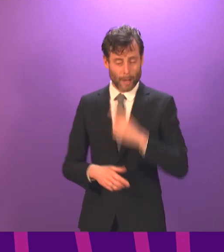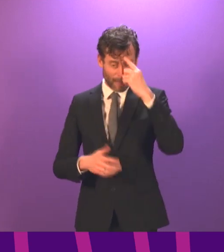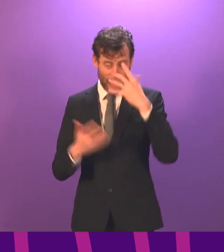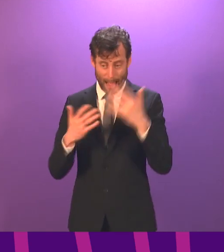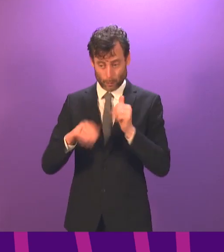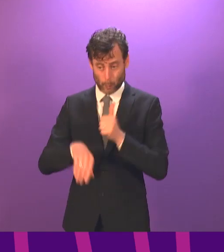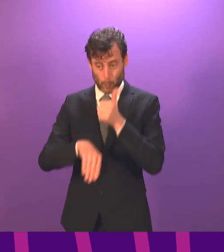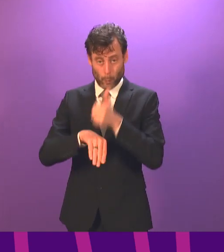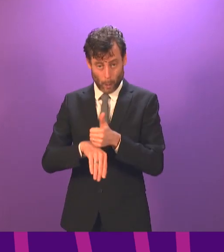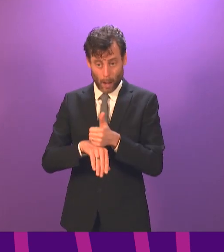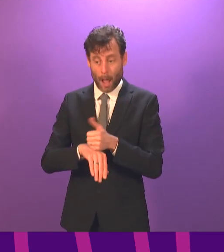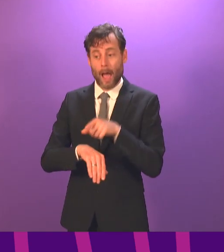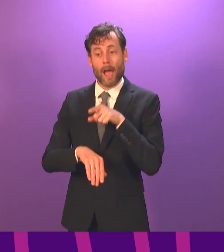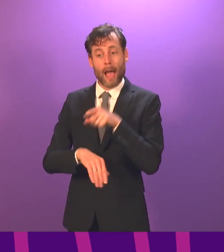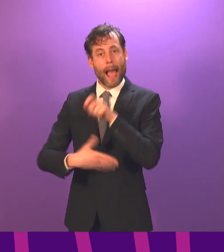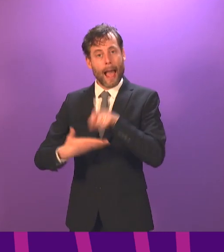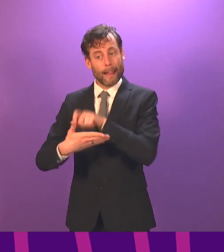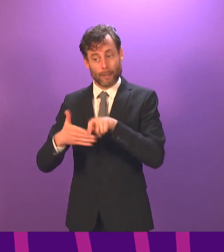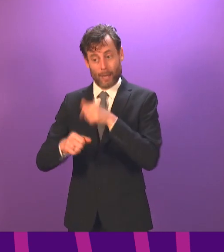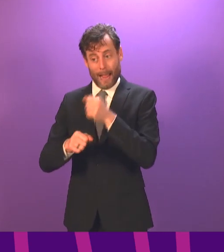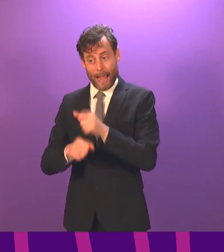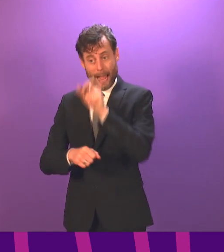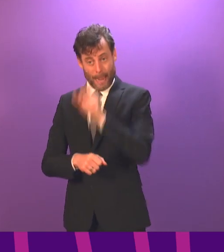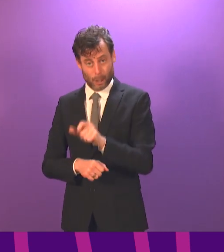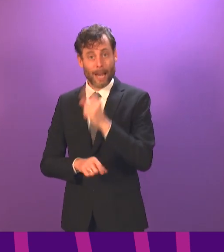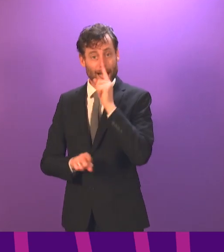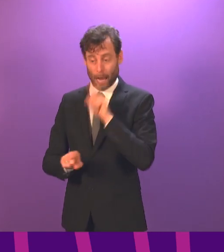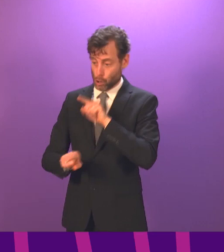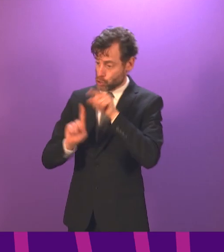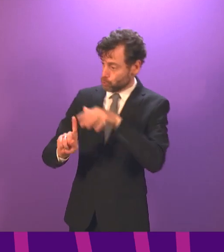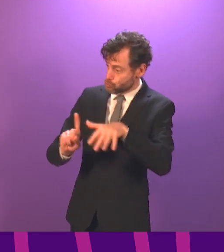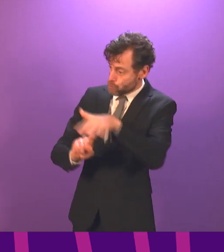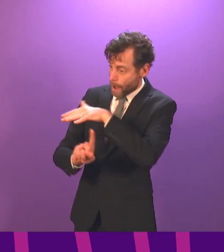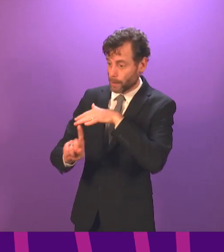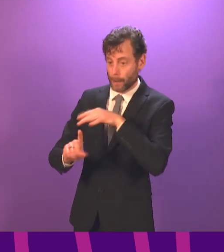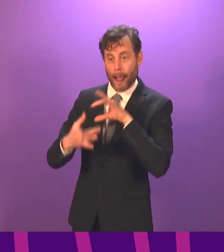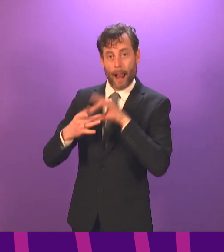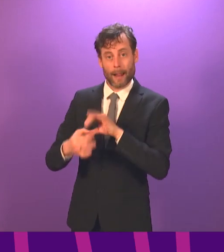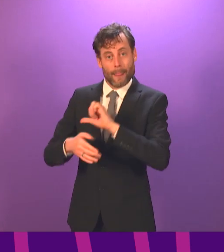candidate travelling to a constituency where they might be standing or working and where they do not